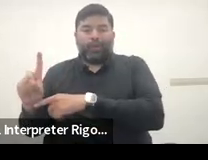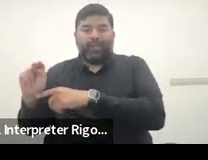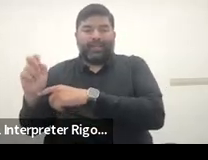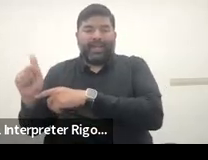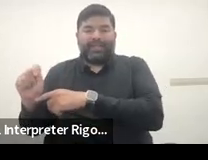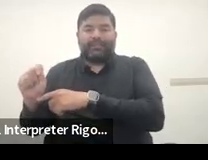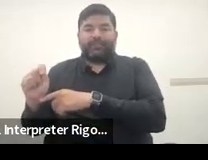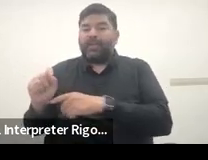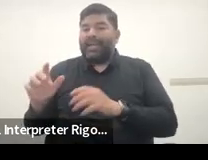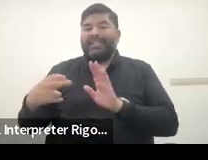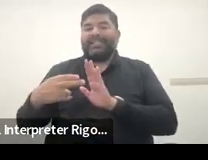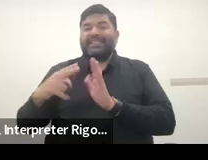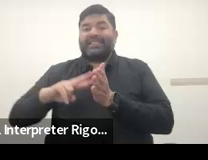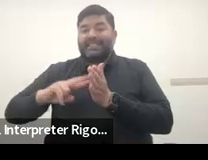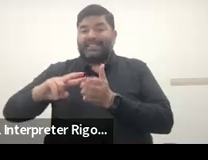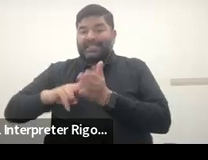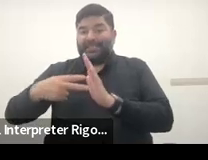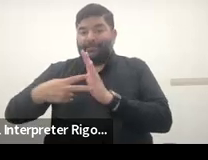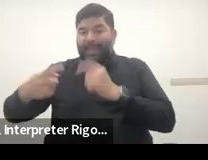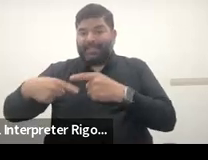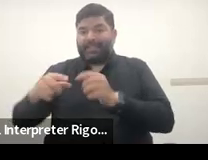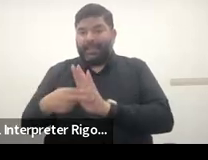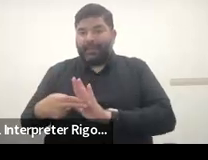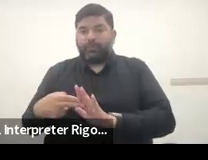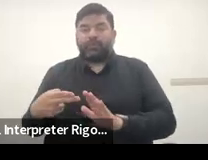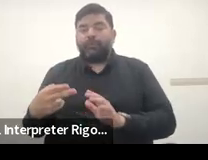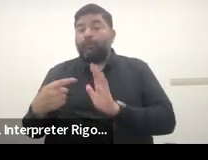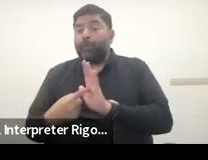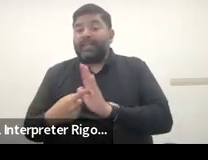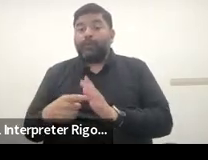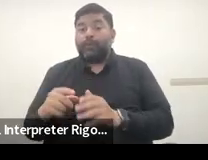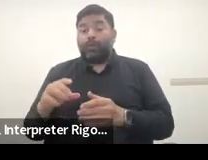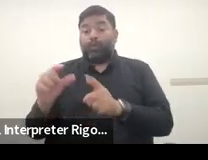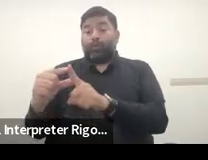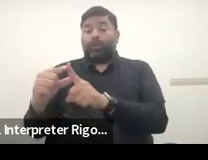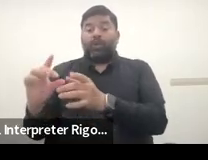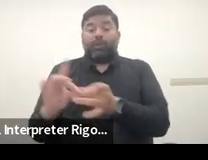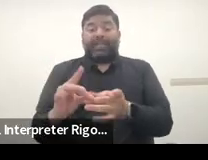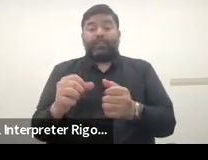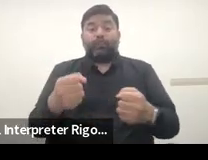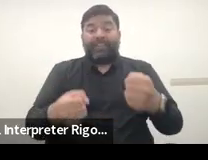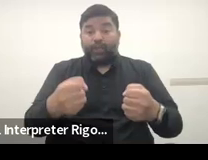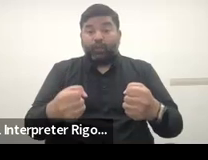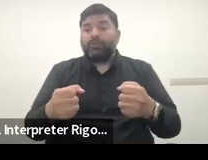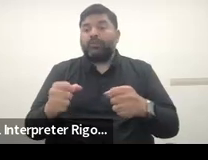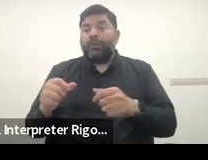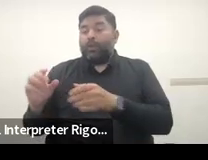well for example a word might be "related to vehicles" or "related to food". We hypothesize